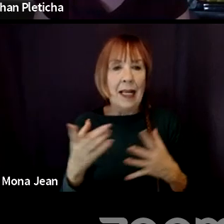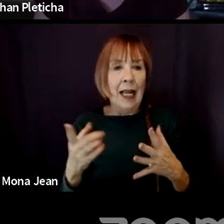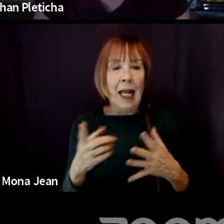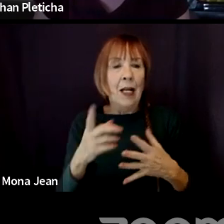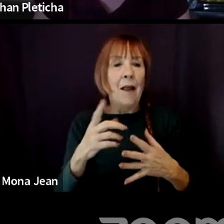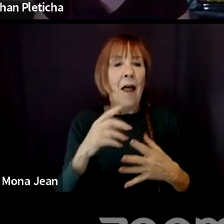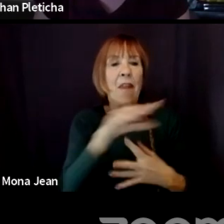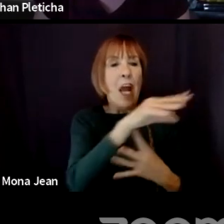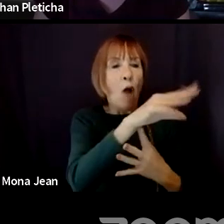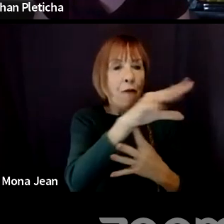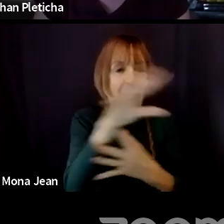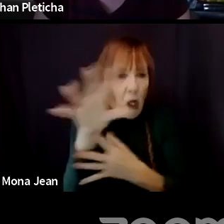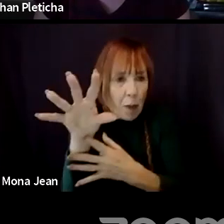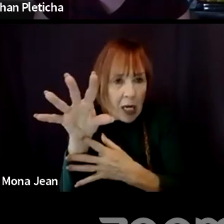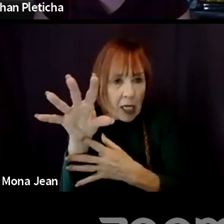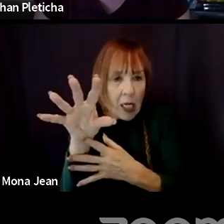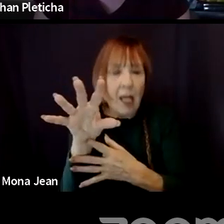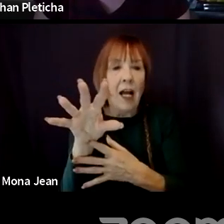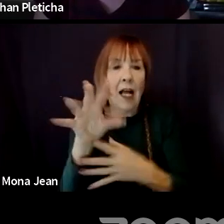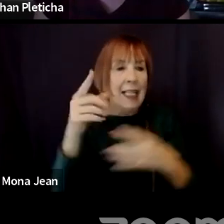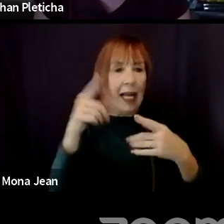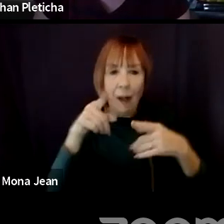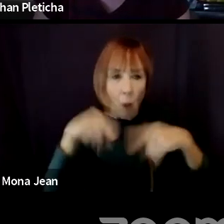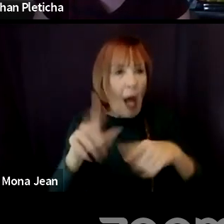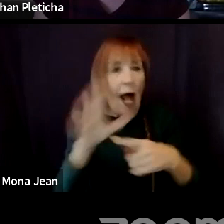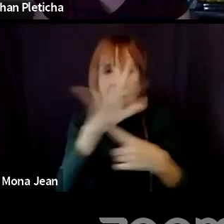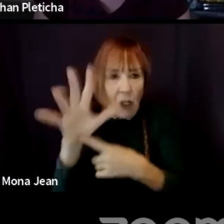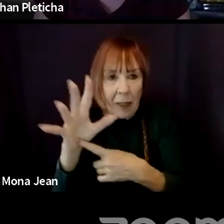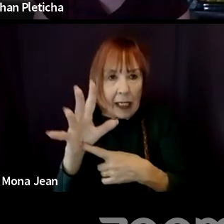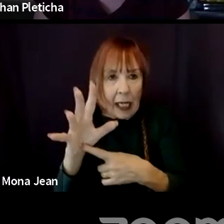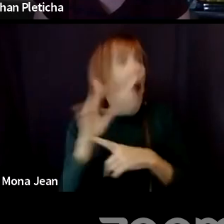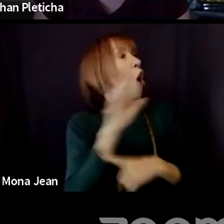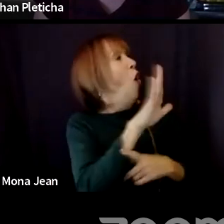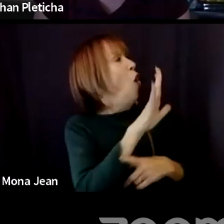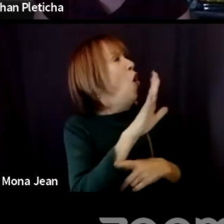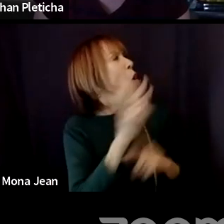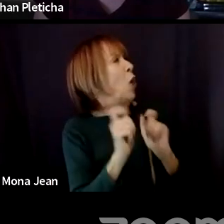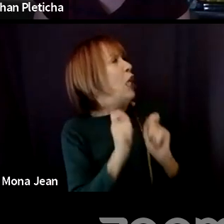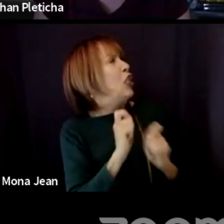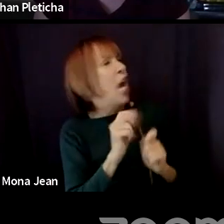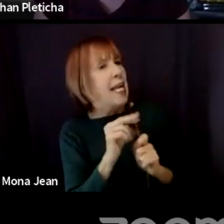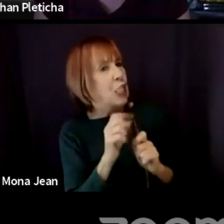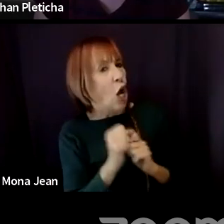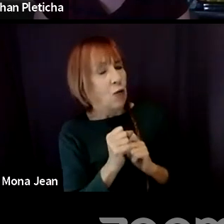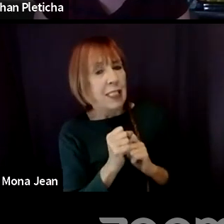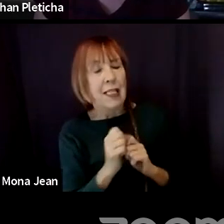And so if you go into it thinking, okay, I'm gonna do a few rounds of notes and then I'll have a perfect script